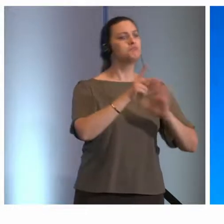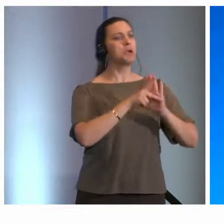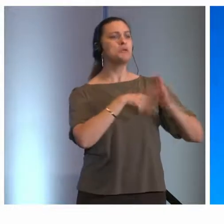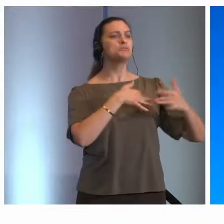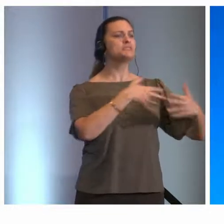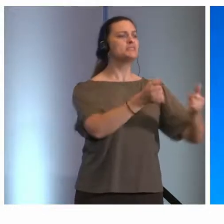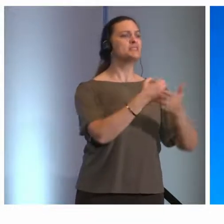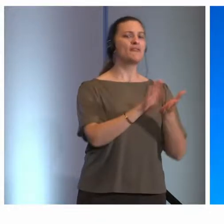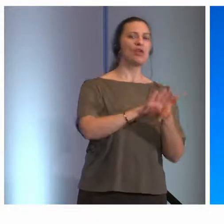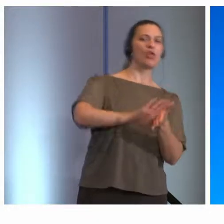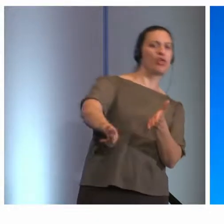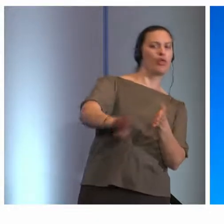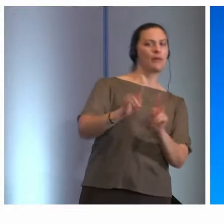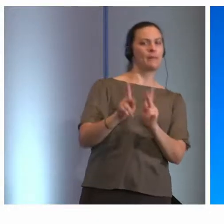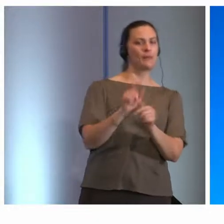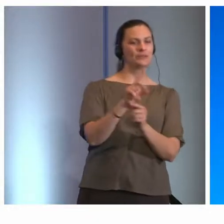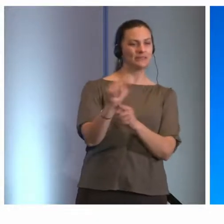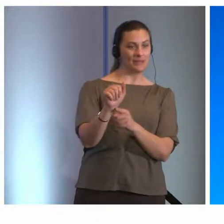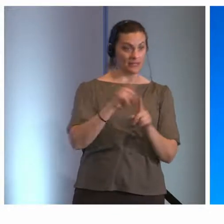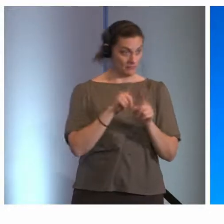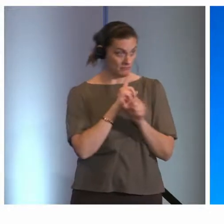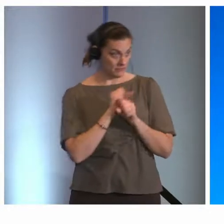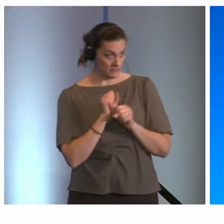and studios, became, you know, adopted that were exclusive of